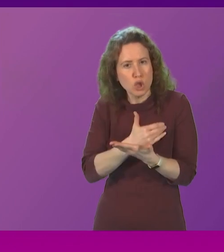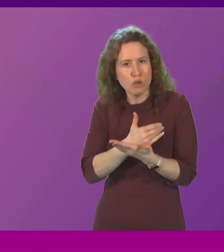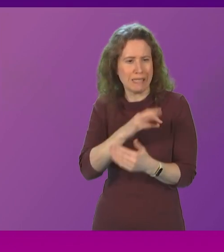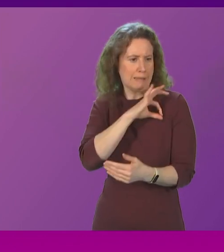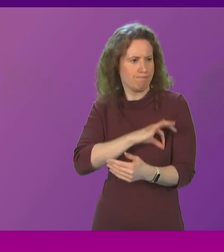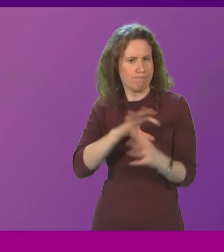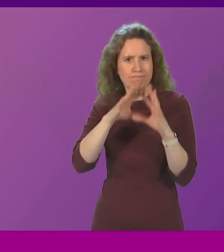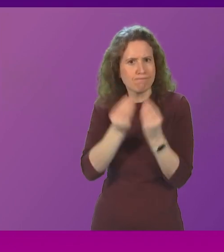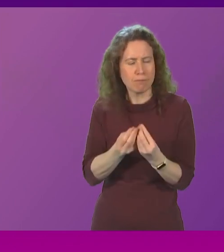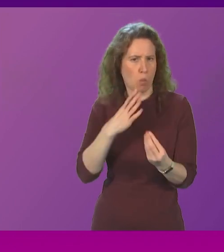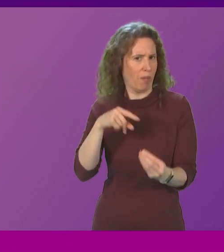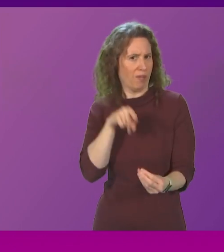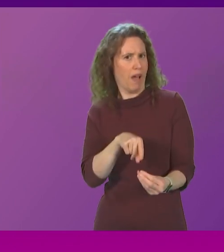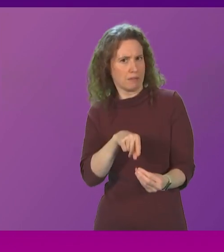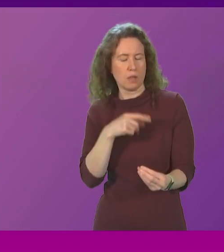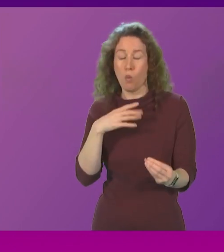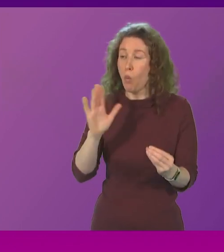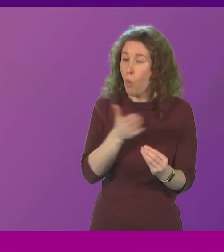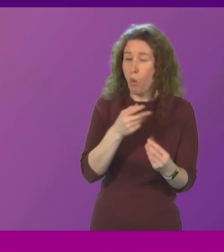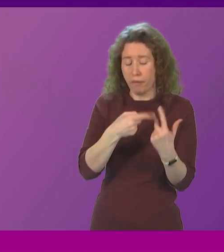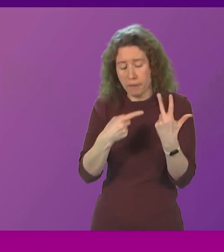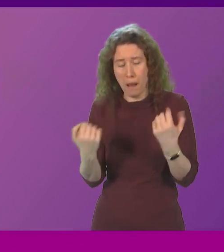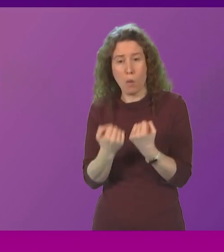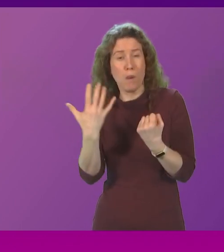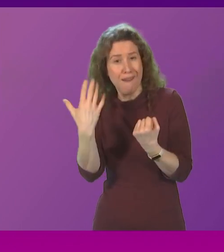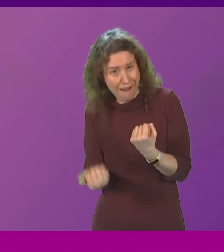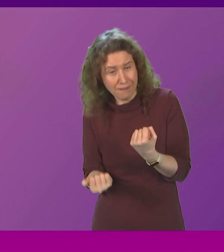We will continue to use all the levers that we have, and have allocated almost £3 billion